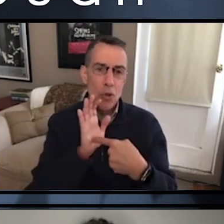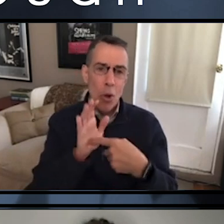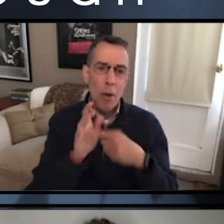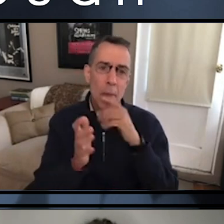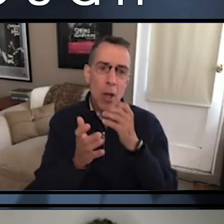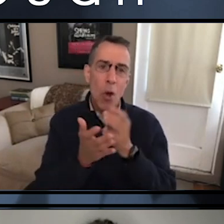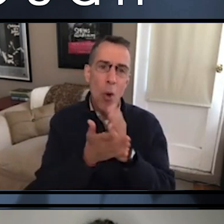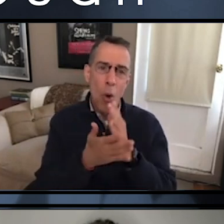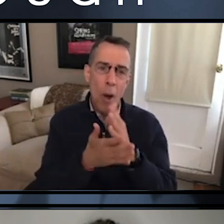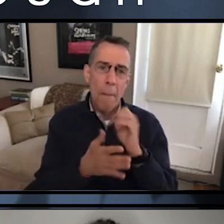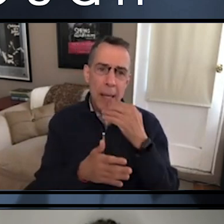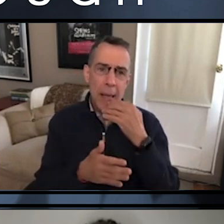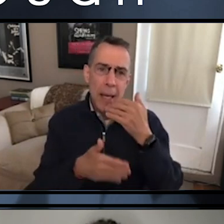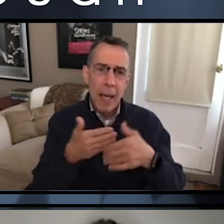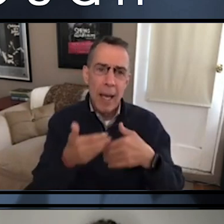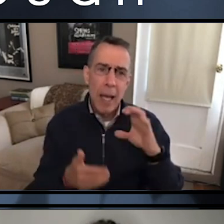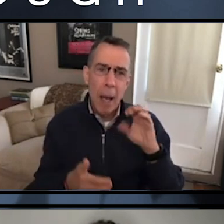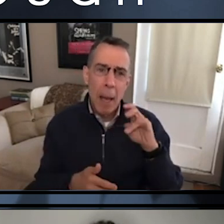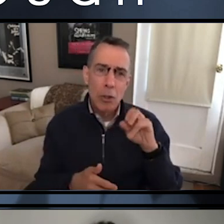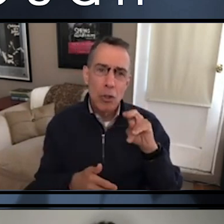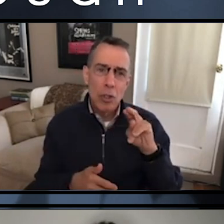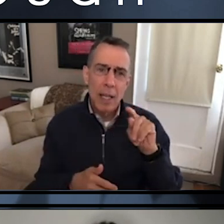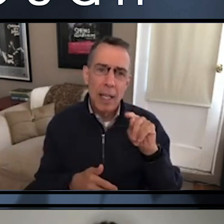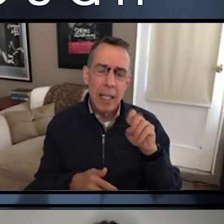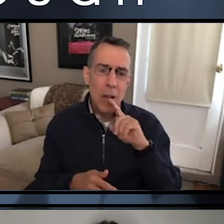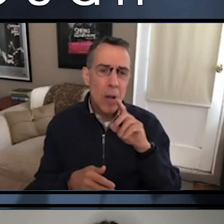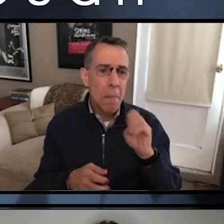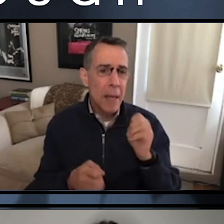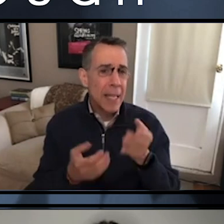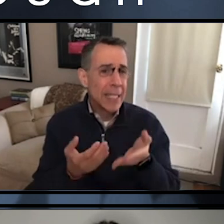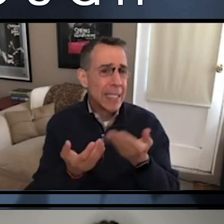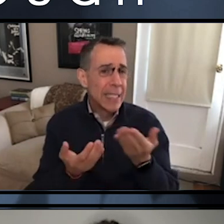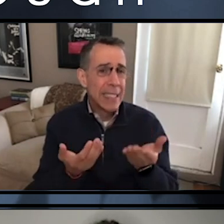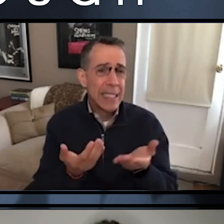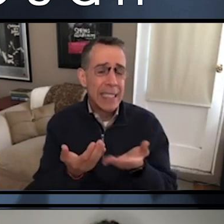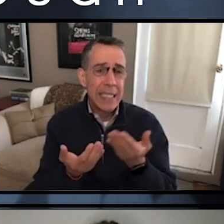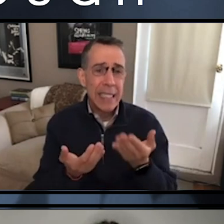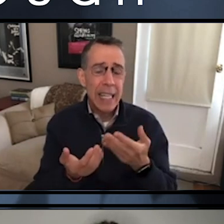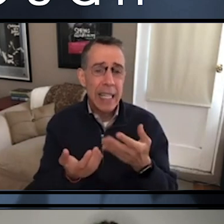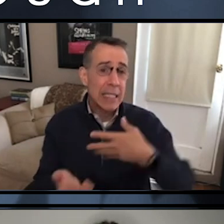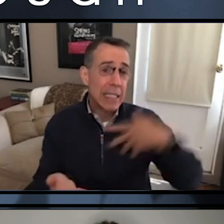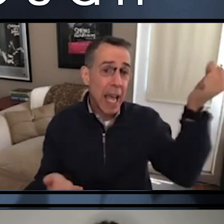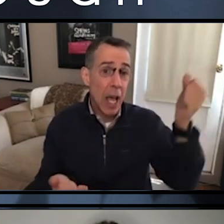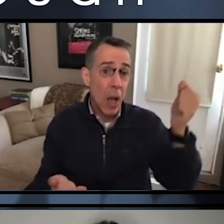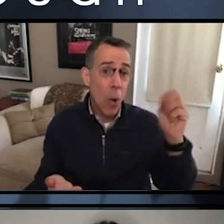compassionate and kind you know. It can be easily taken away by things you can